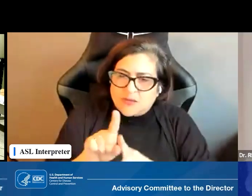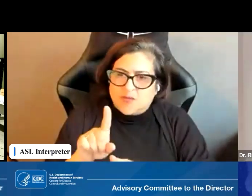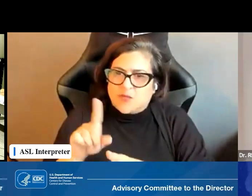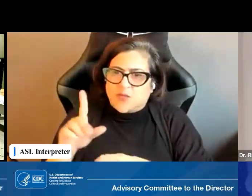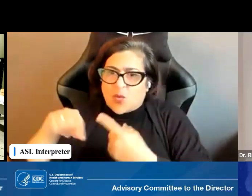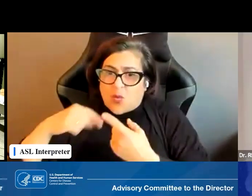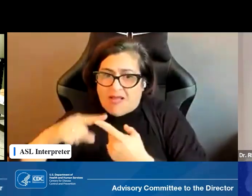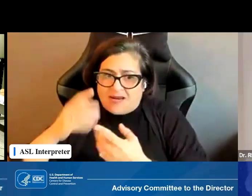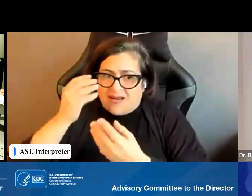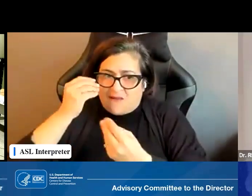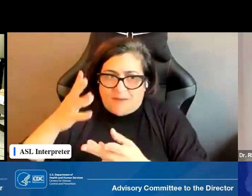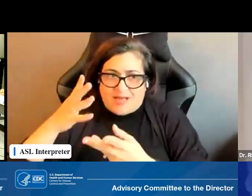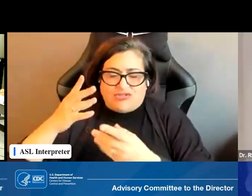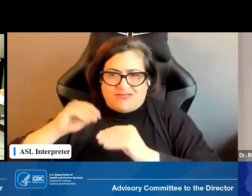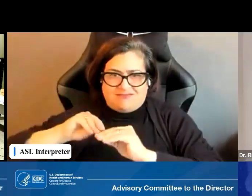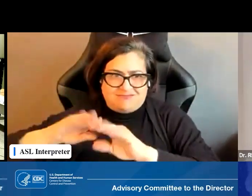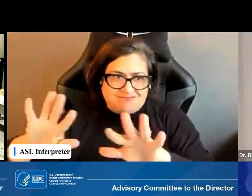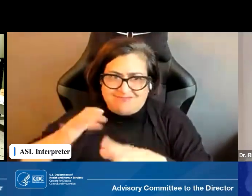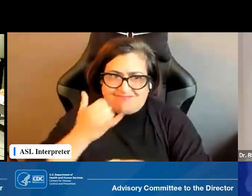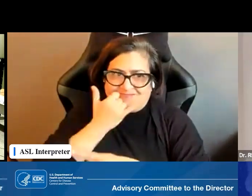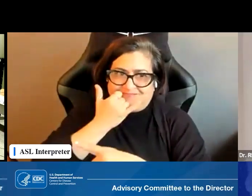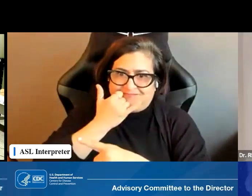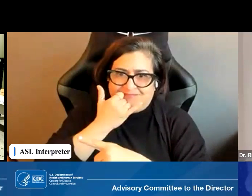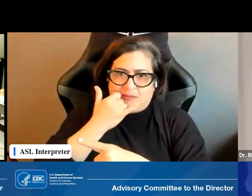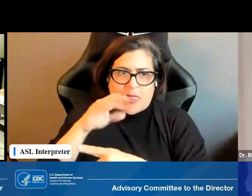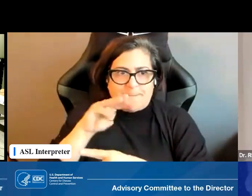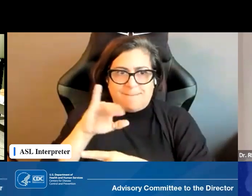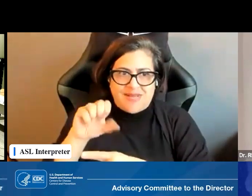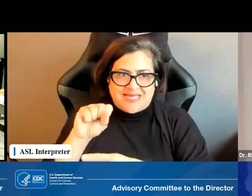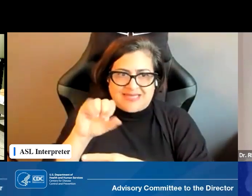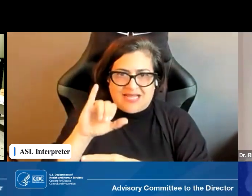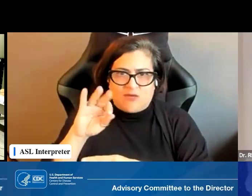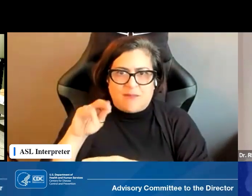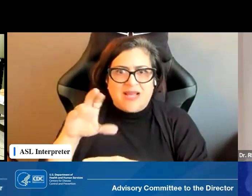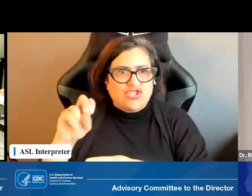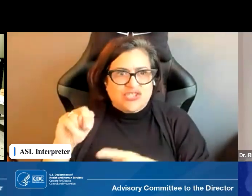that so easily takes down and destroys the credibility of what we're trying to say.